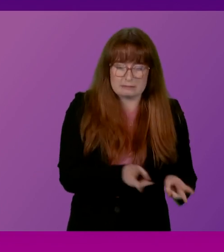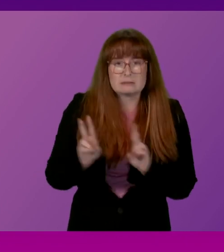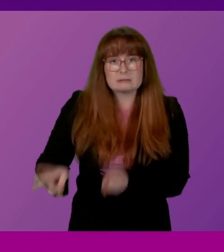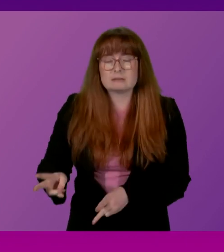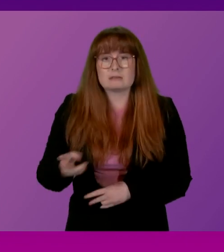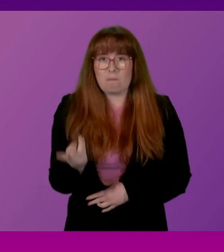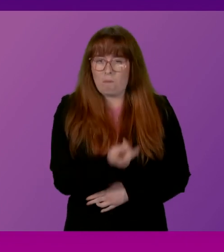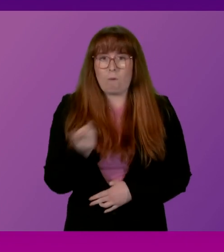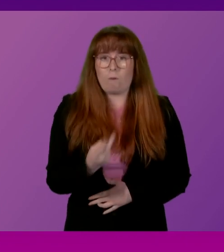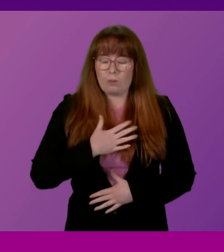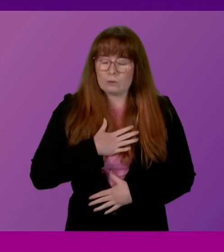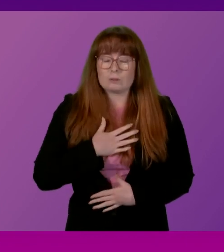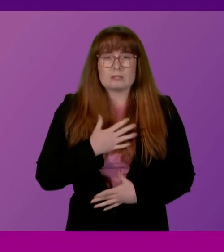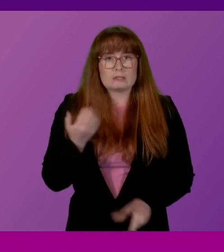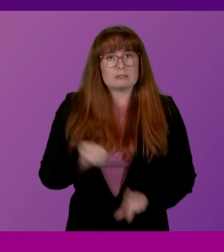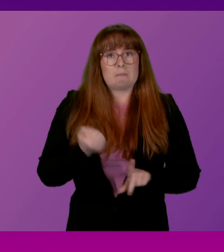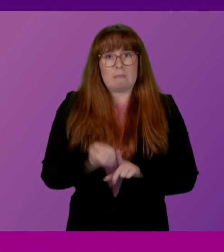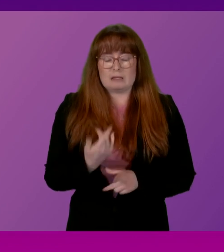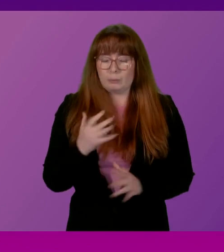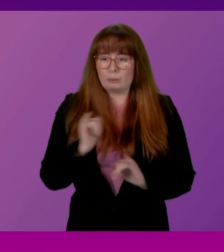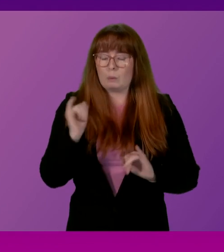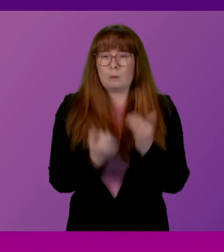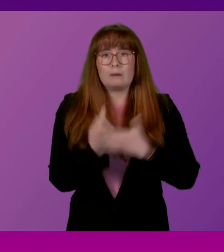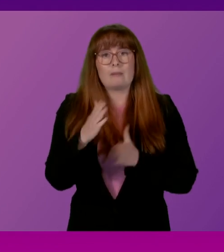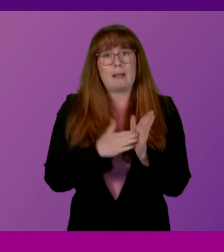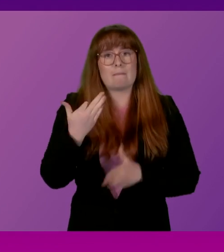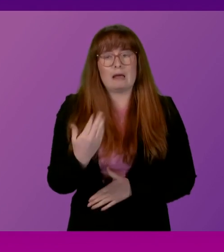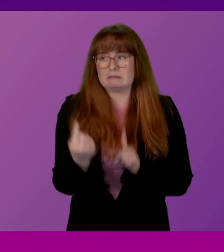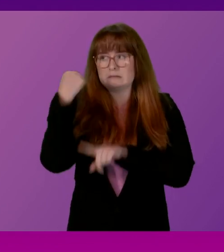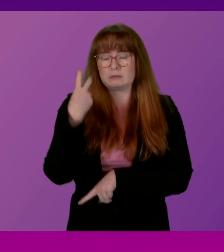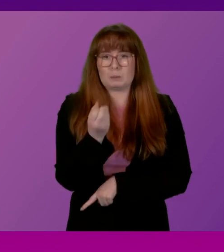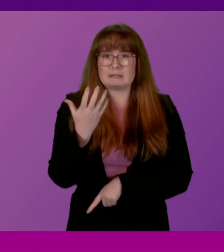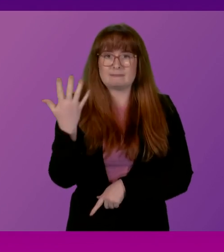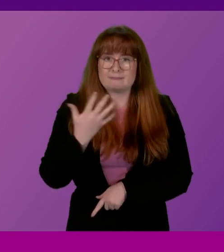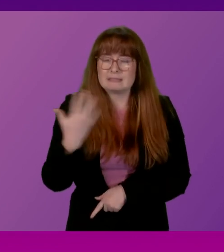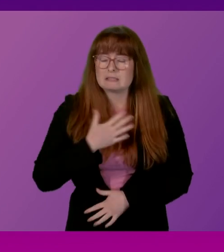who were affected by the tragic incident on the M9 in 2015.